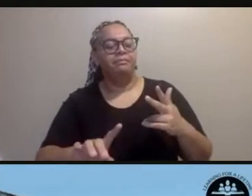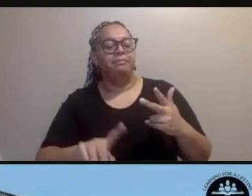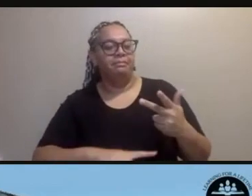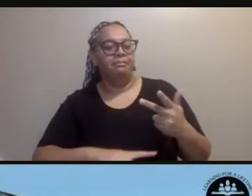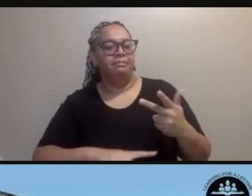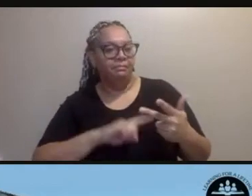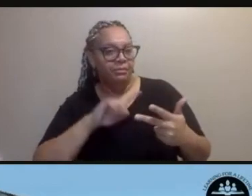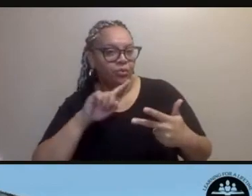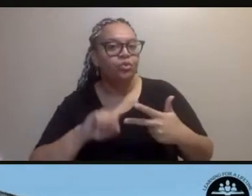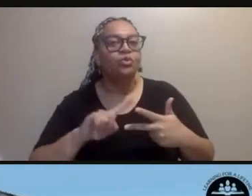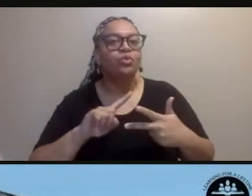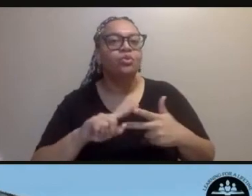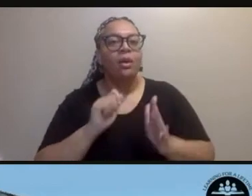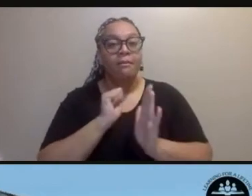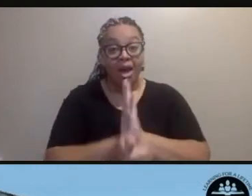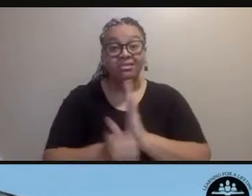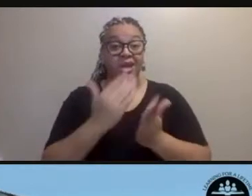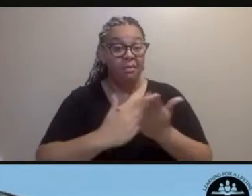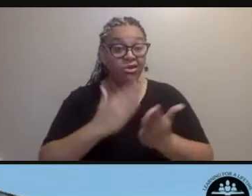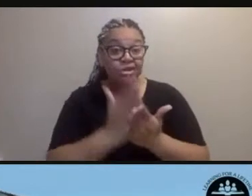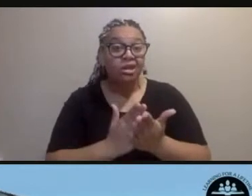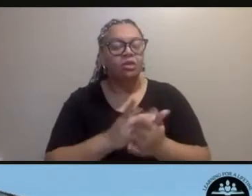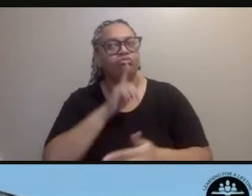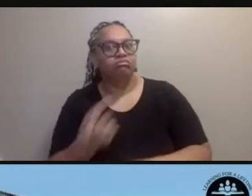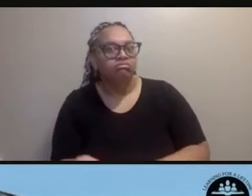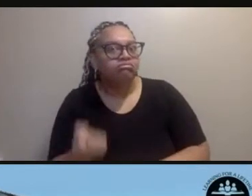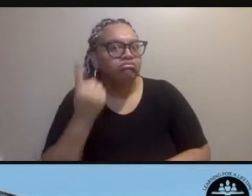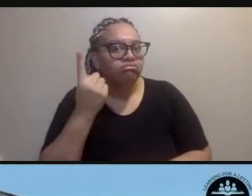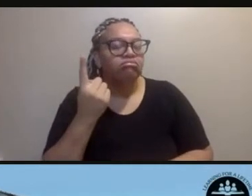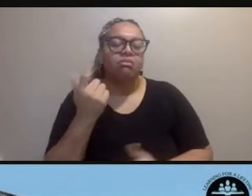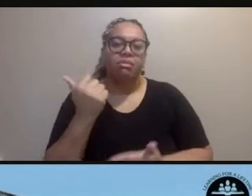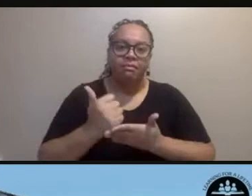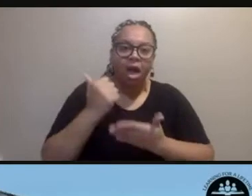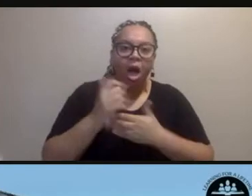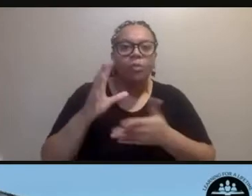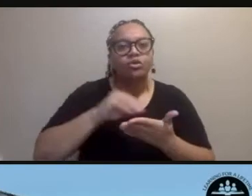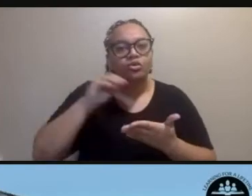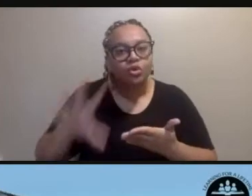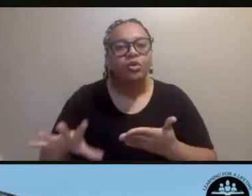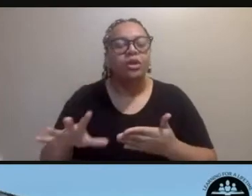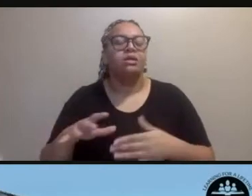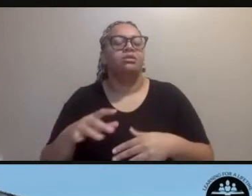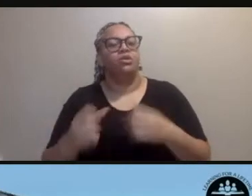THRIVE AND THE DISTRICTS THRIVE